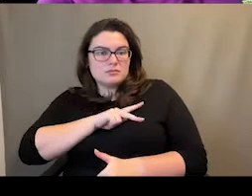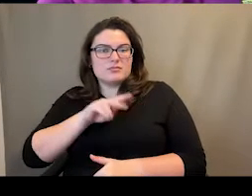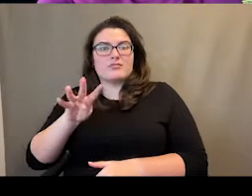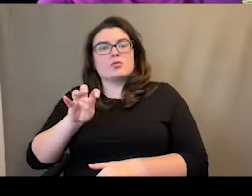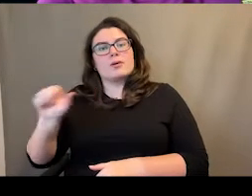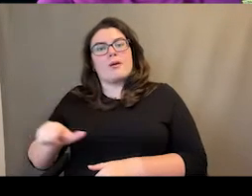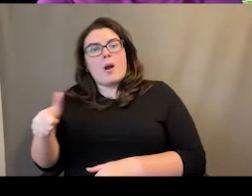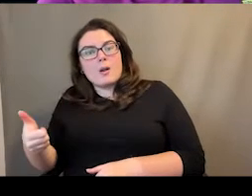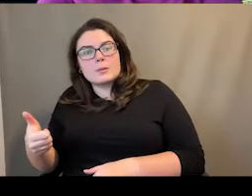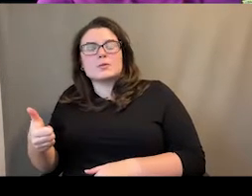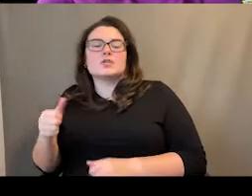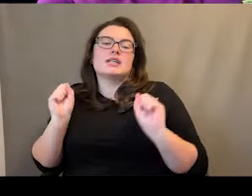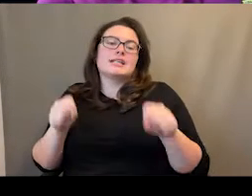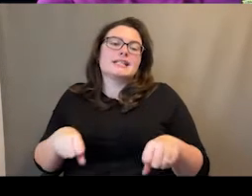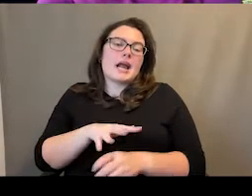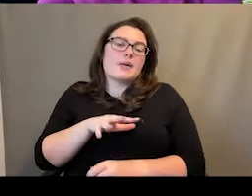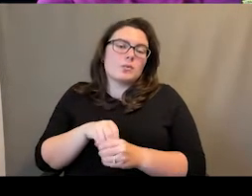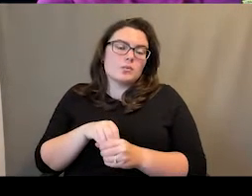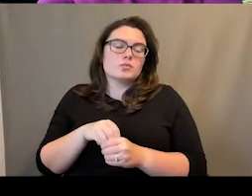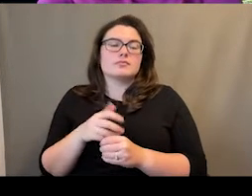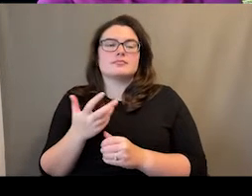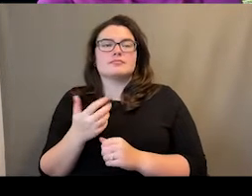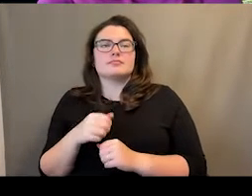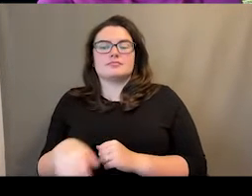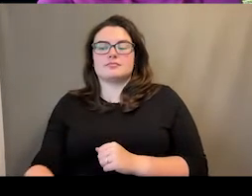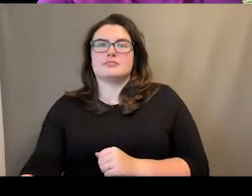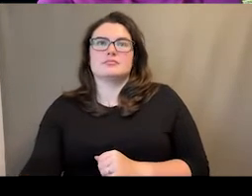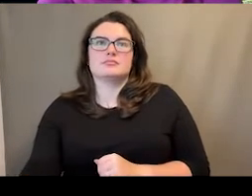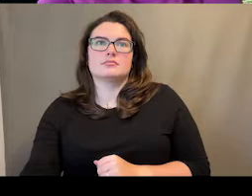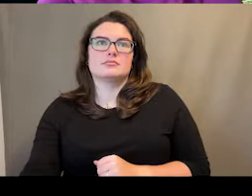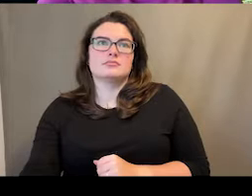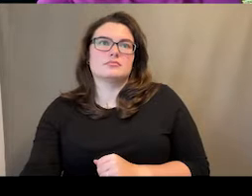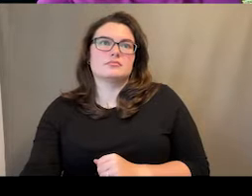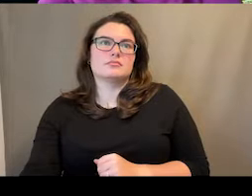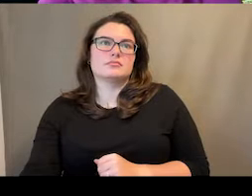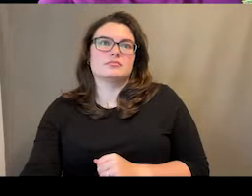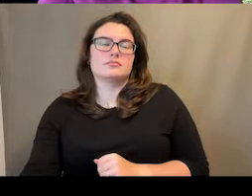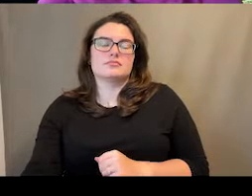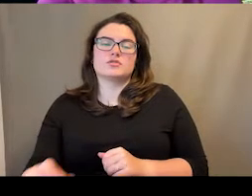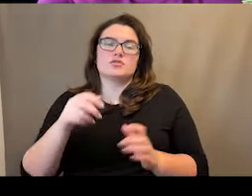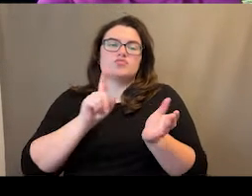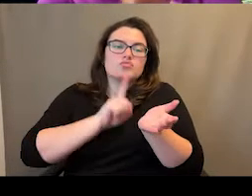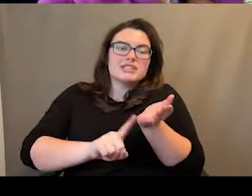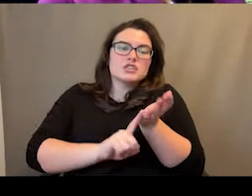This going to include research technicians or lab technicians,